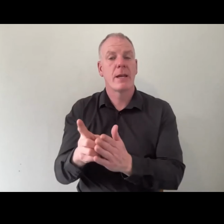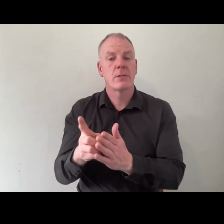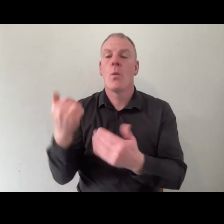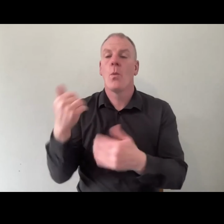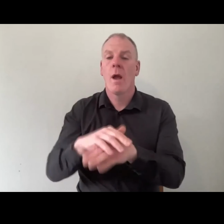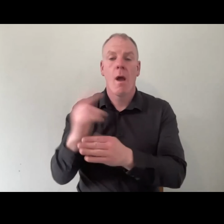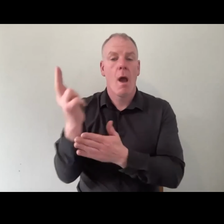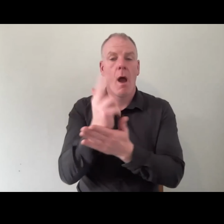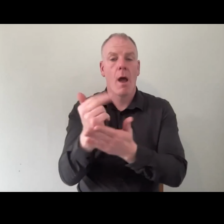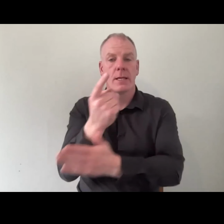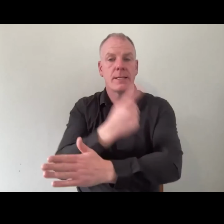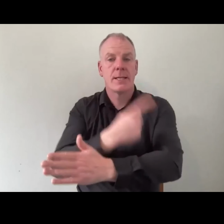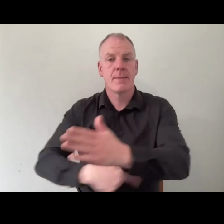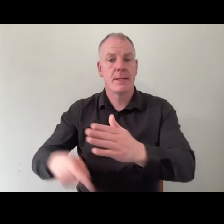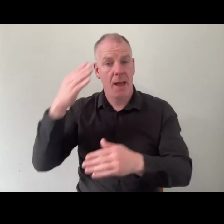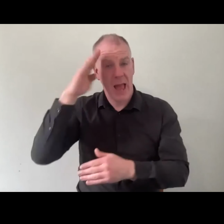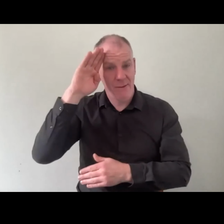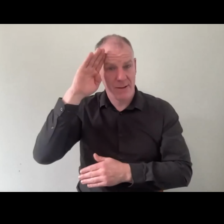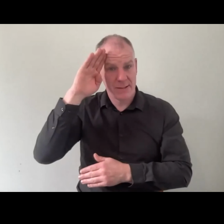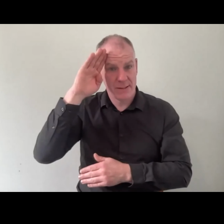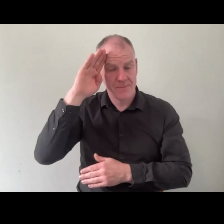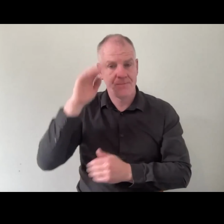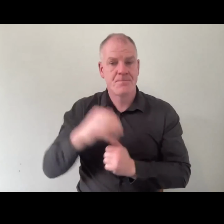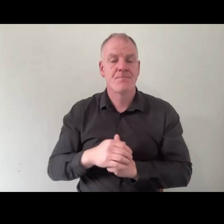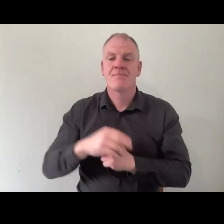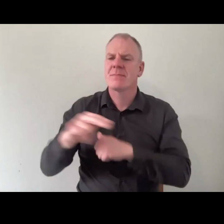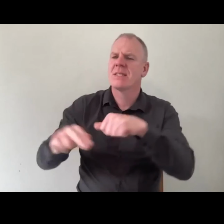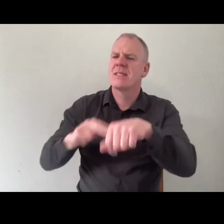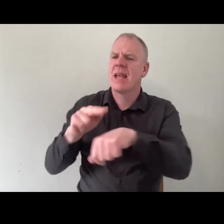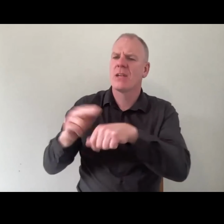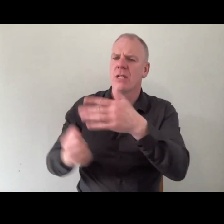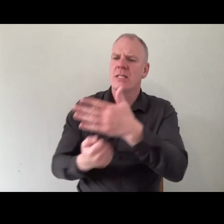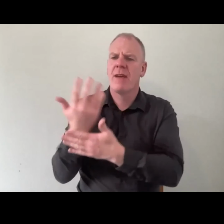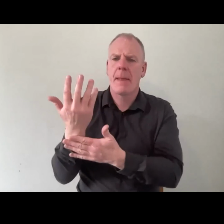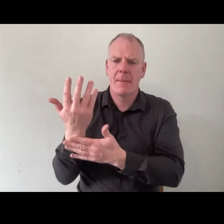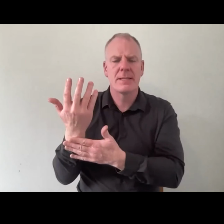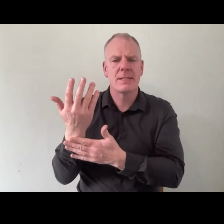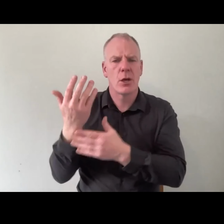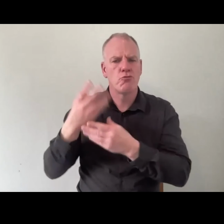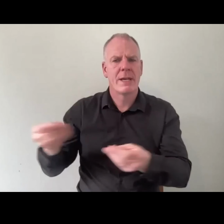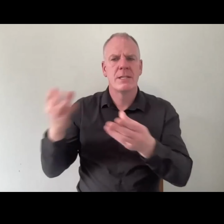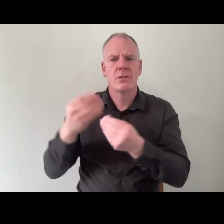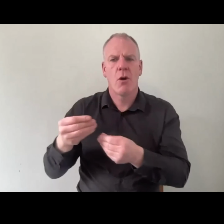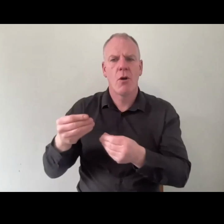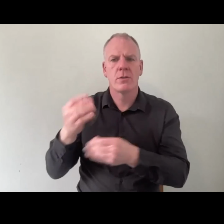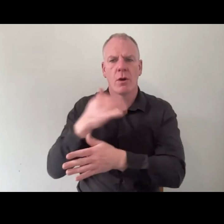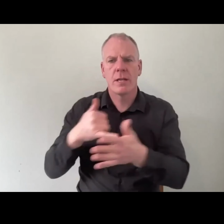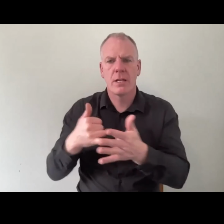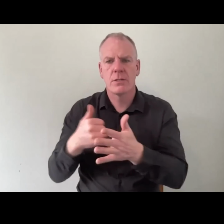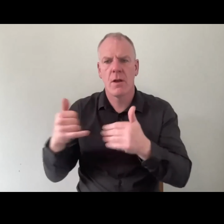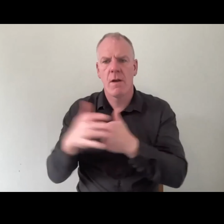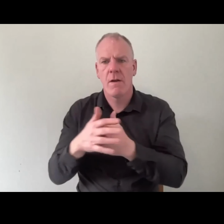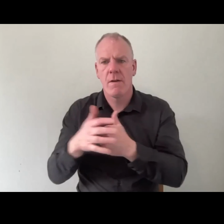the national development and resource organisation for arts and disability.